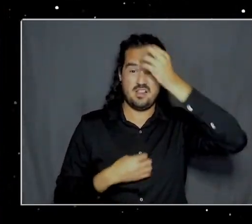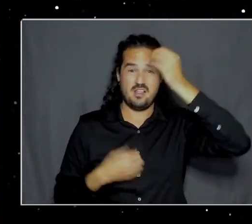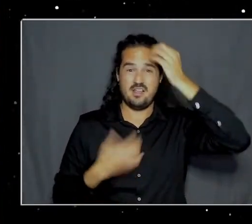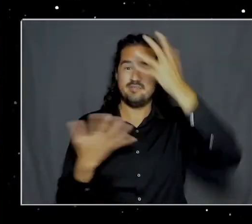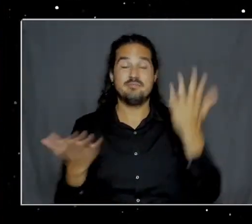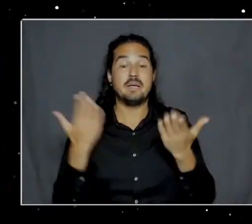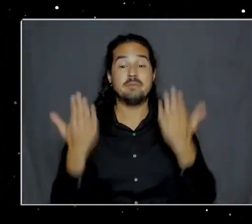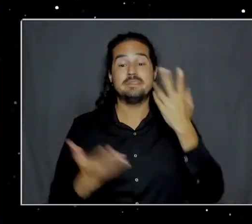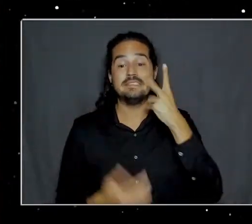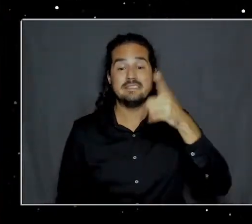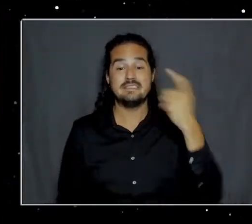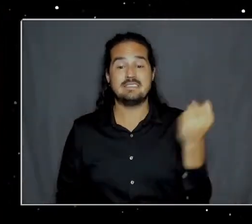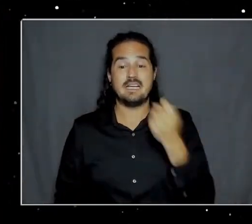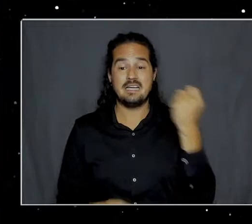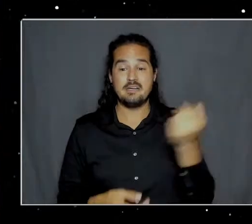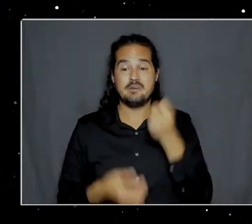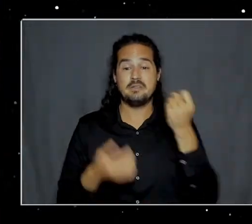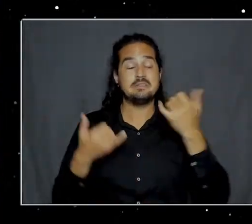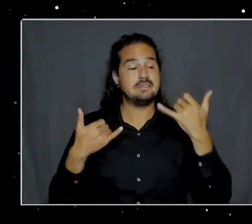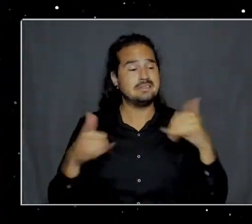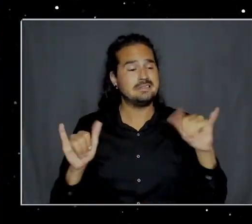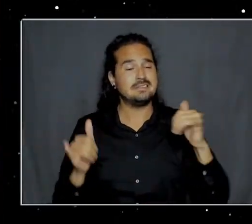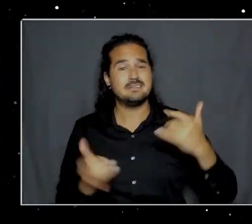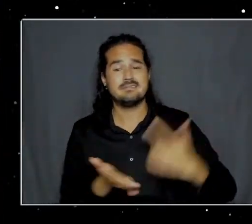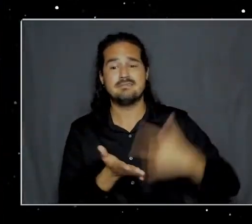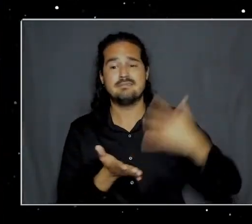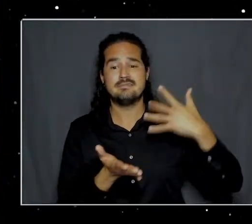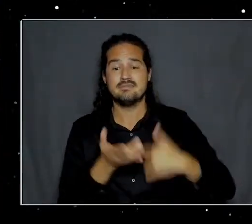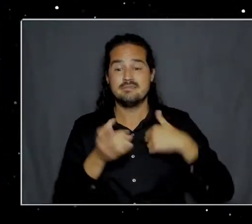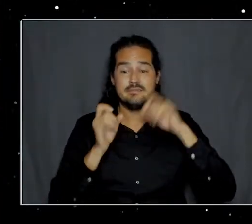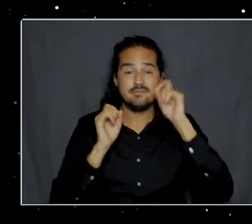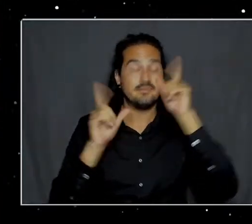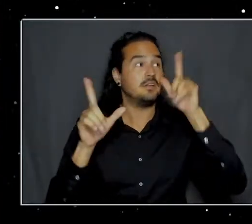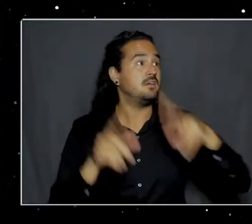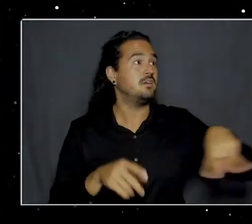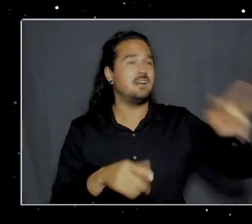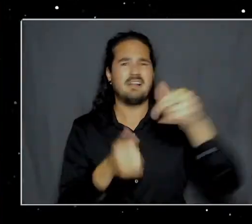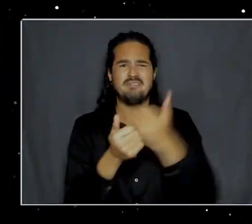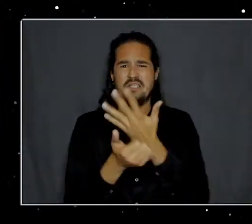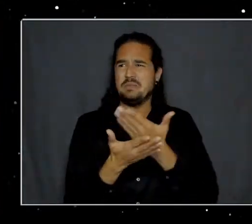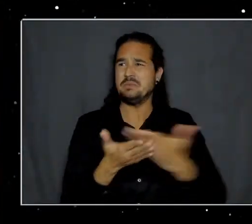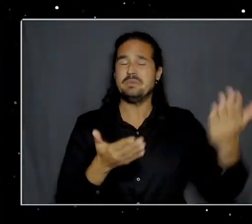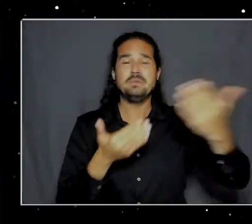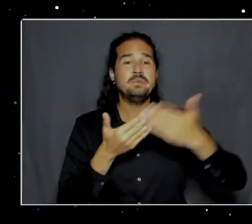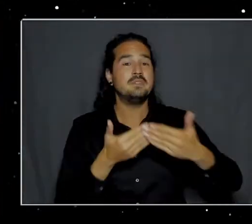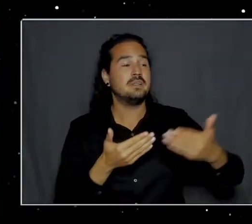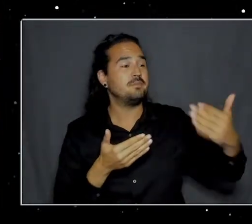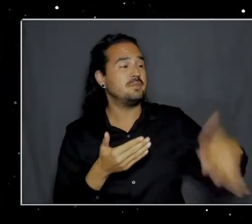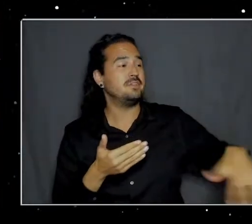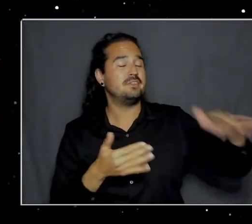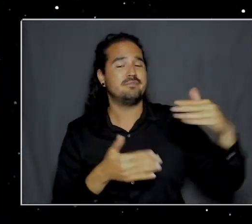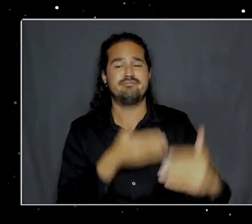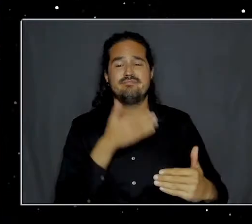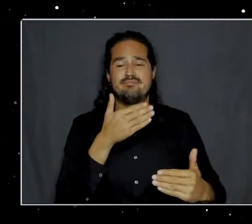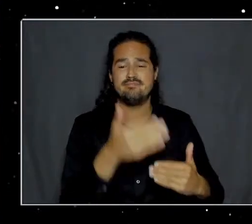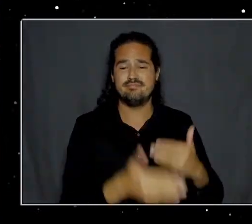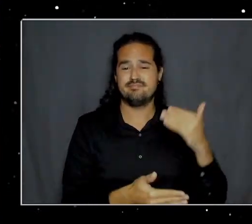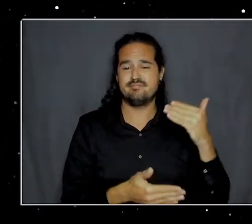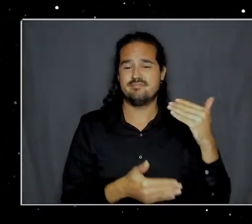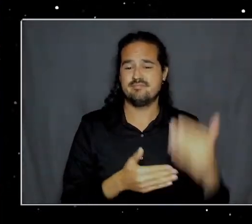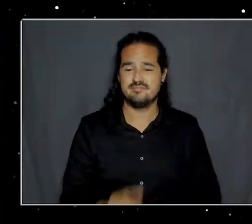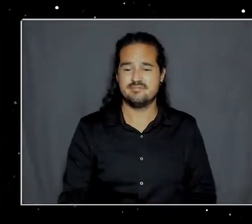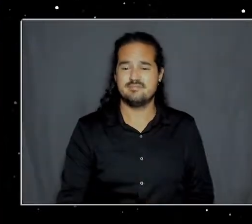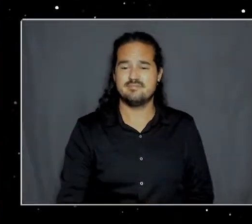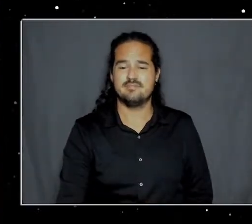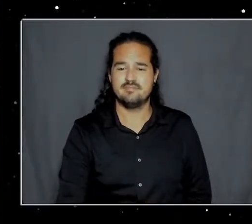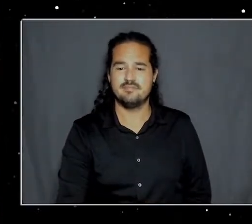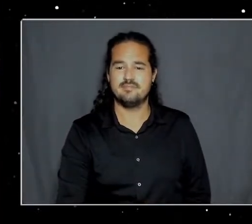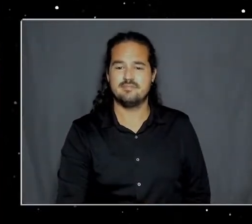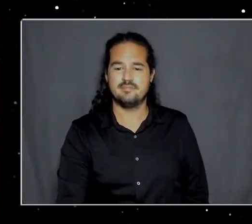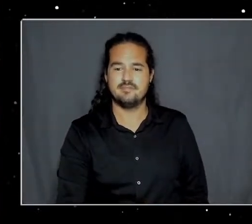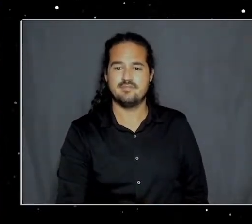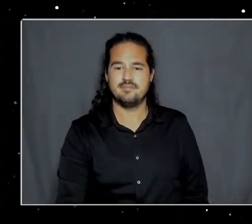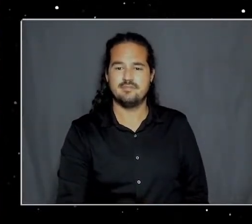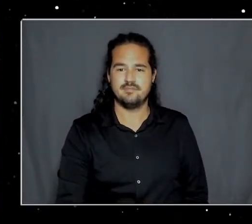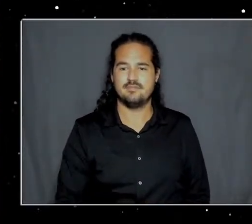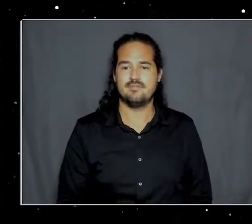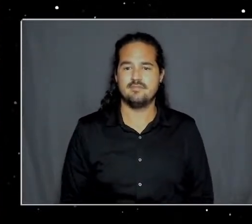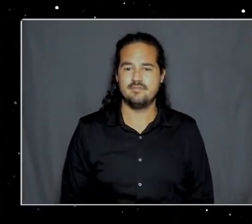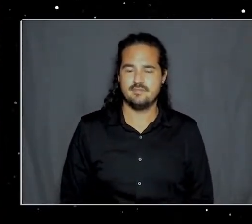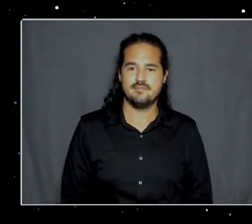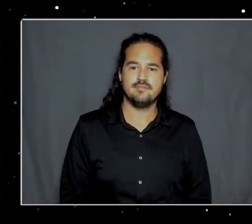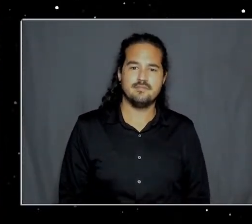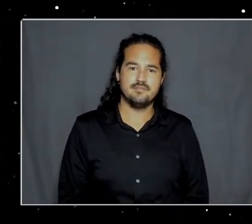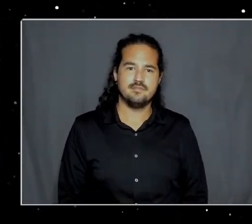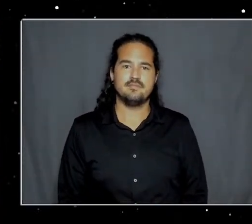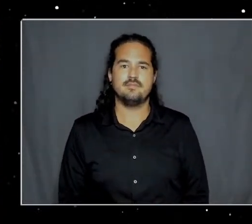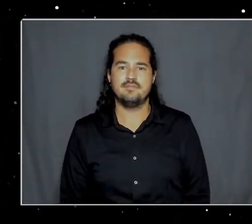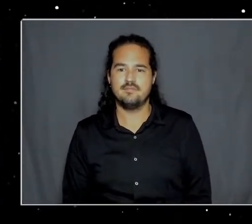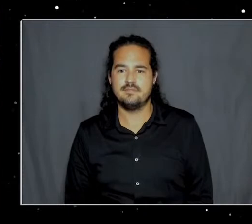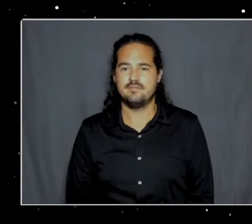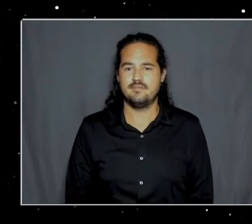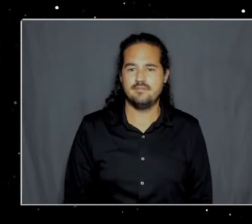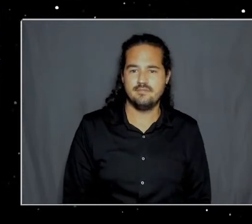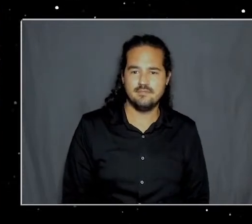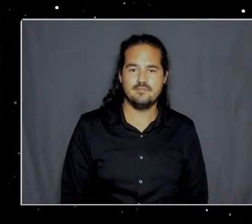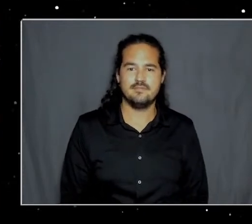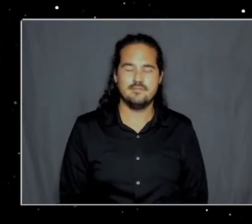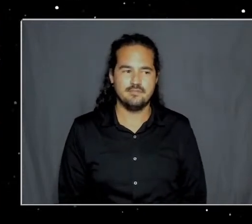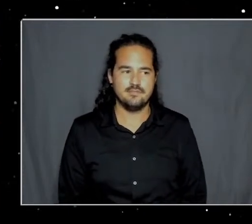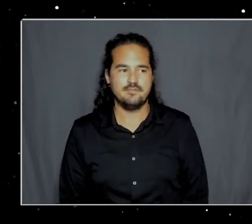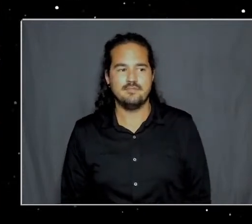STILL WHEN I WAKE UP NOW